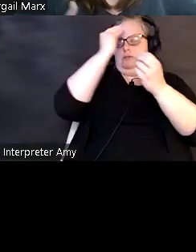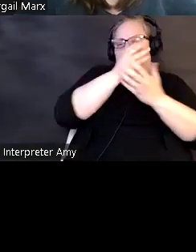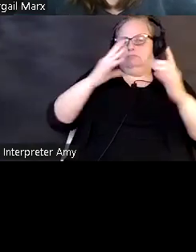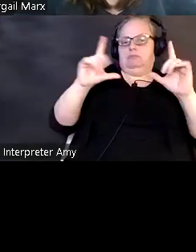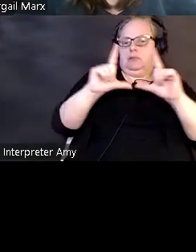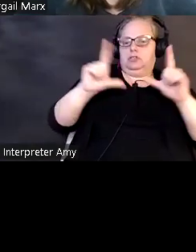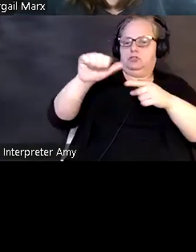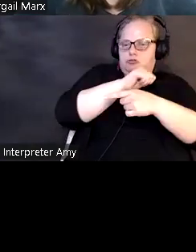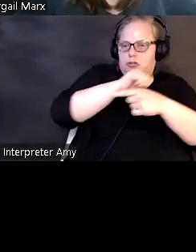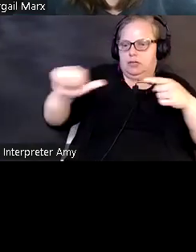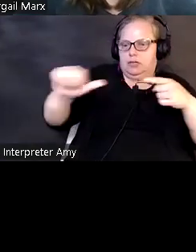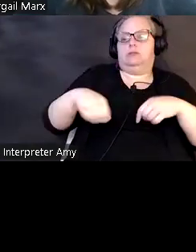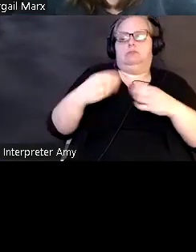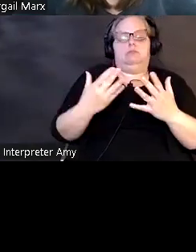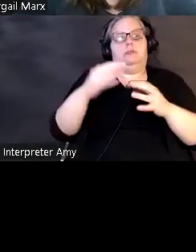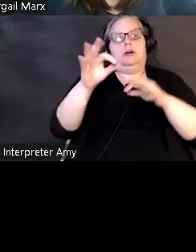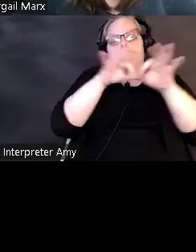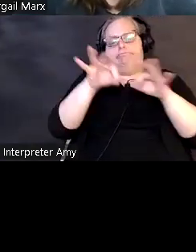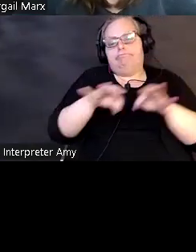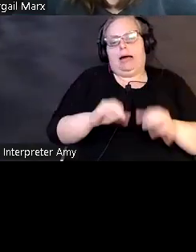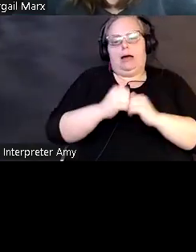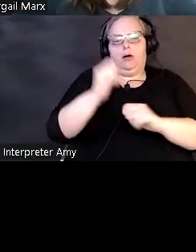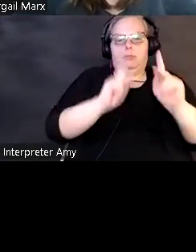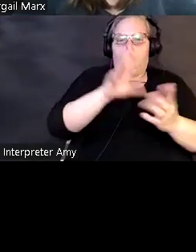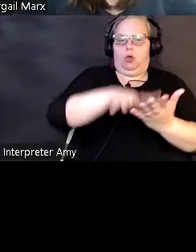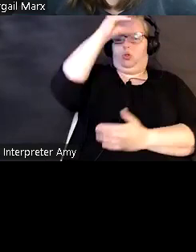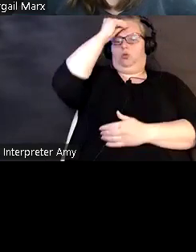learning to communicate through different modalities, and so a speech therapist is a